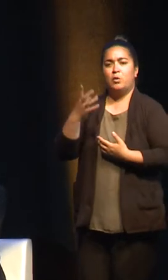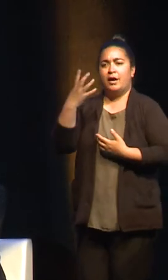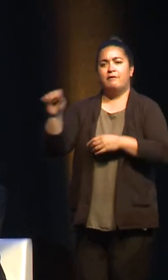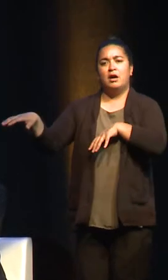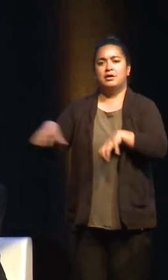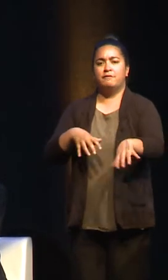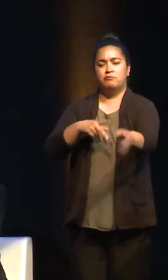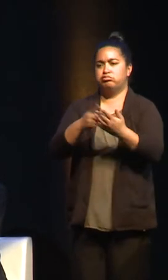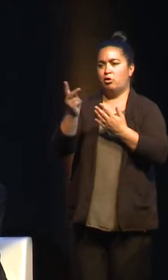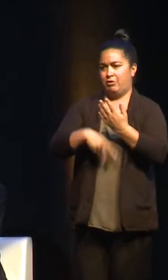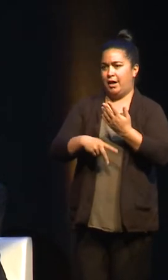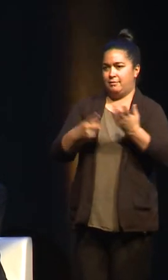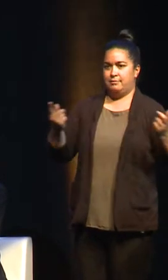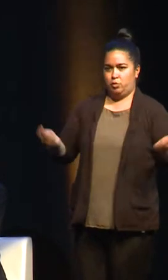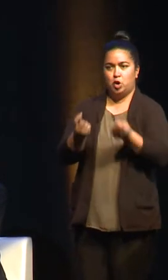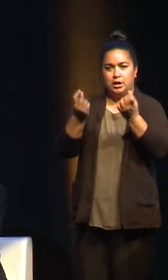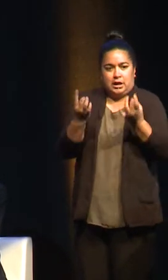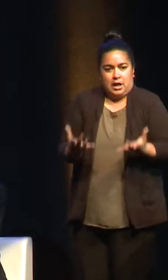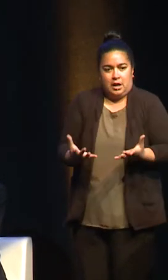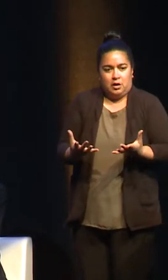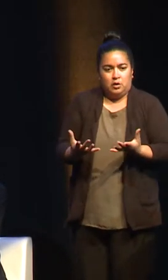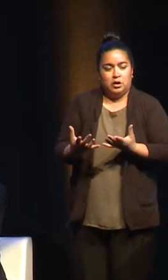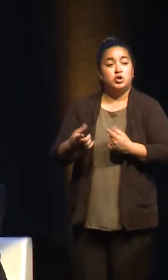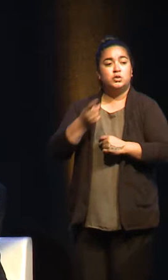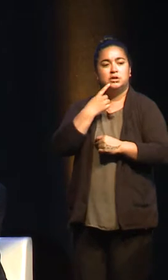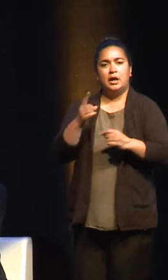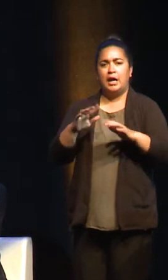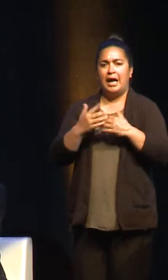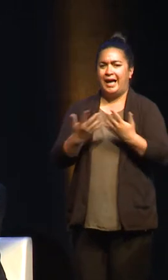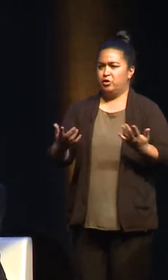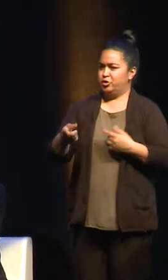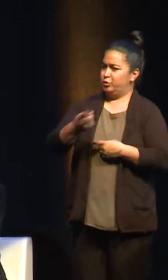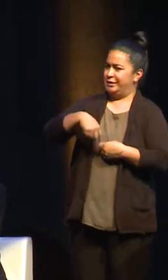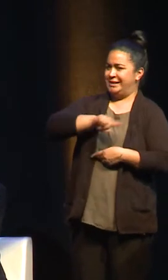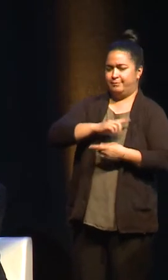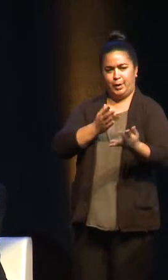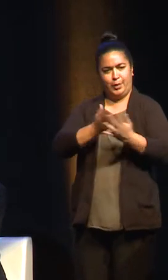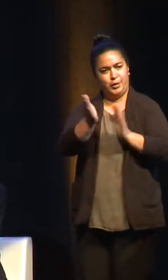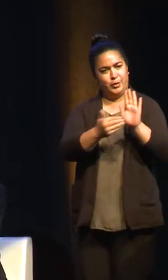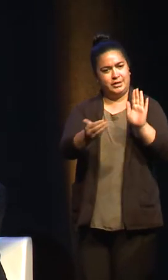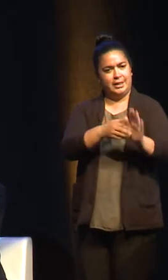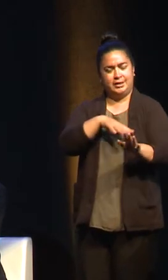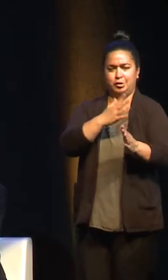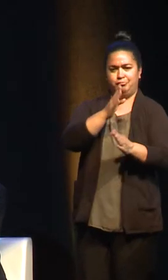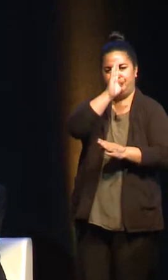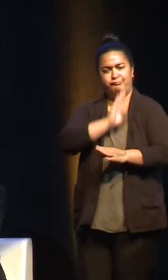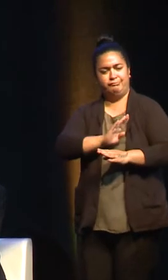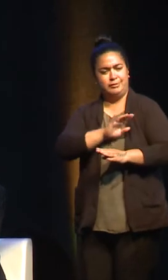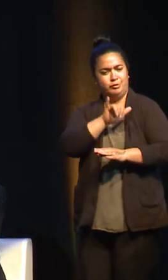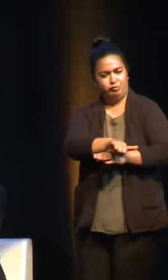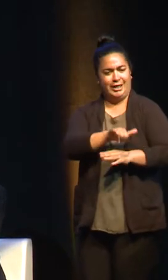of work to say how do we in the peculiar nature of New Zealand's vehicle market do that. It